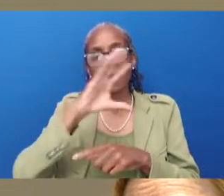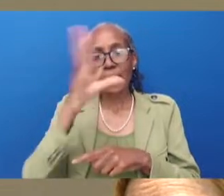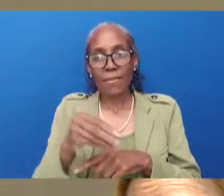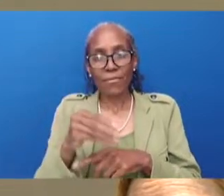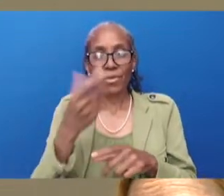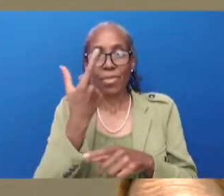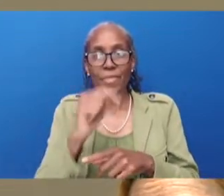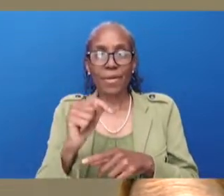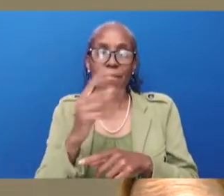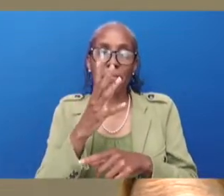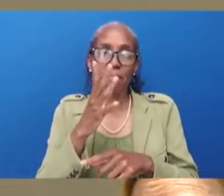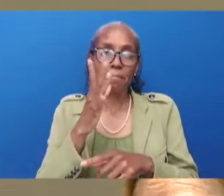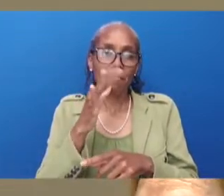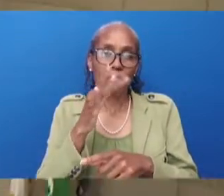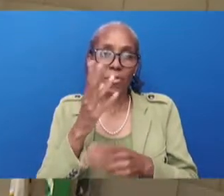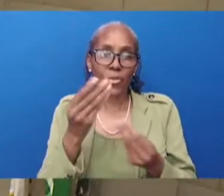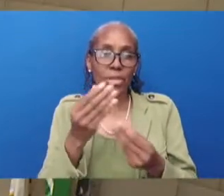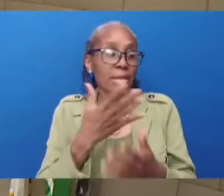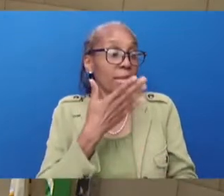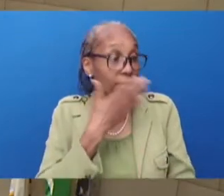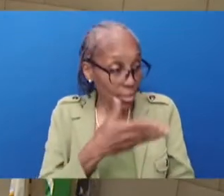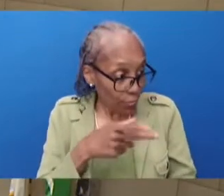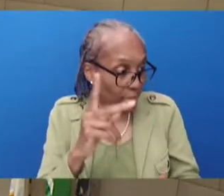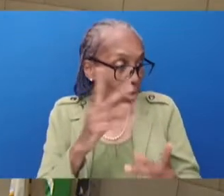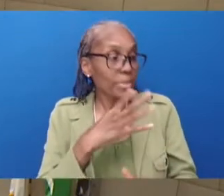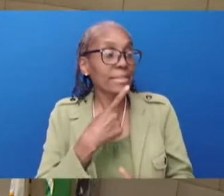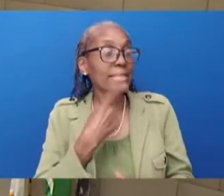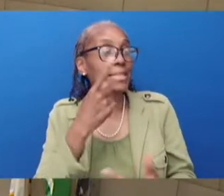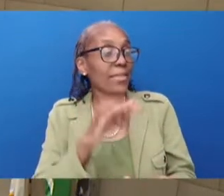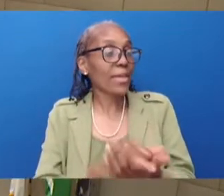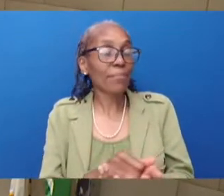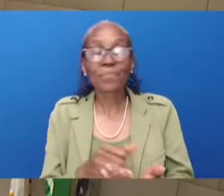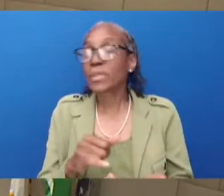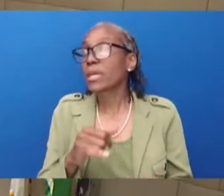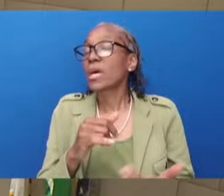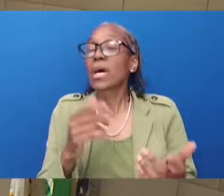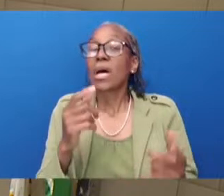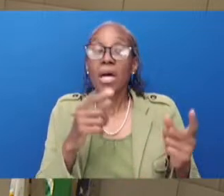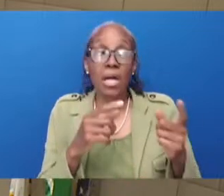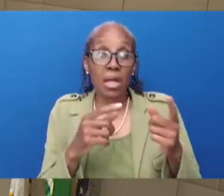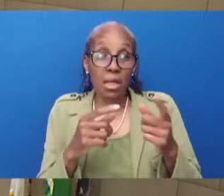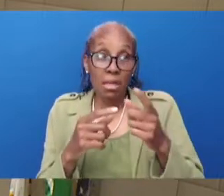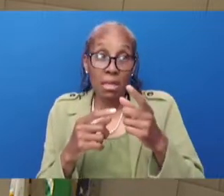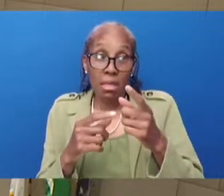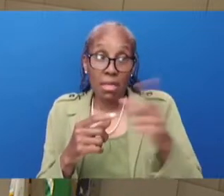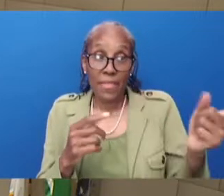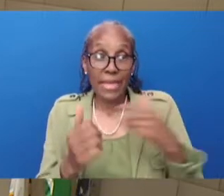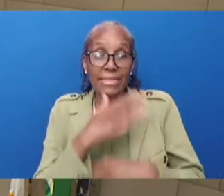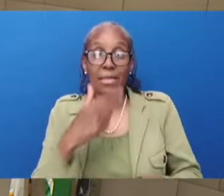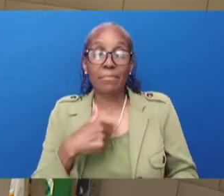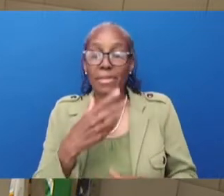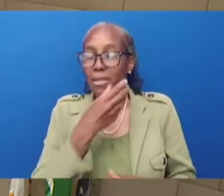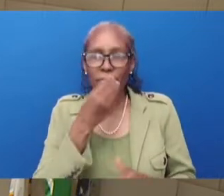BACK FROM AFRICA. THE MOTHER LAND.